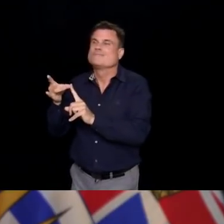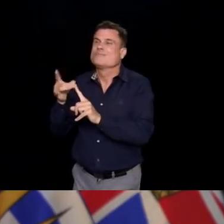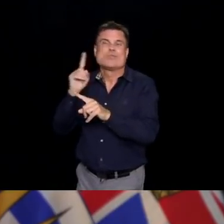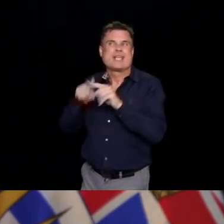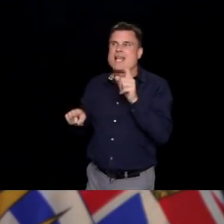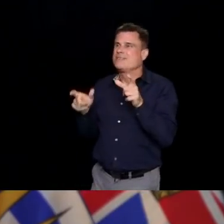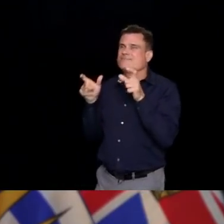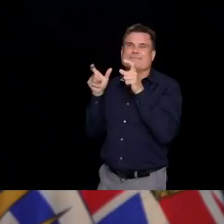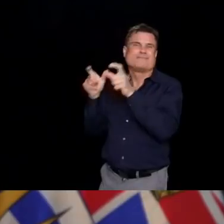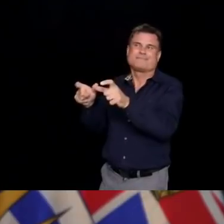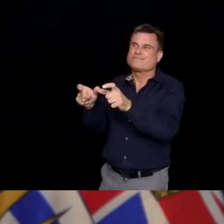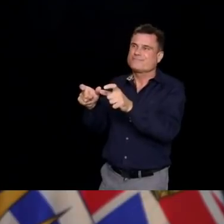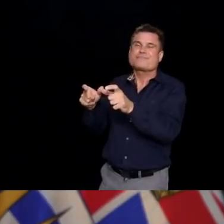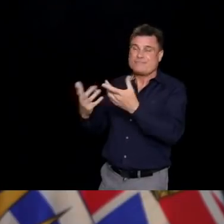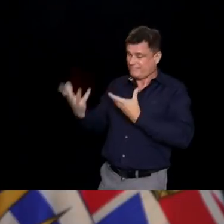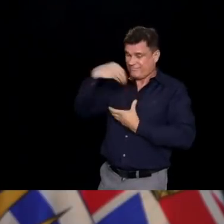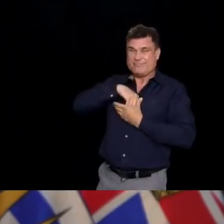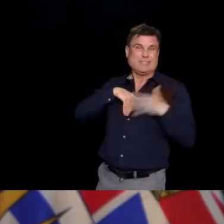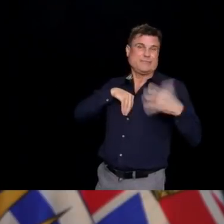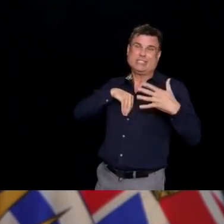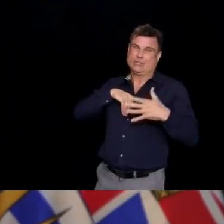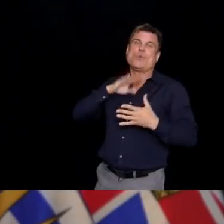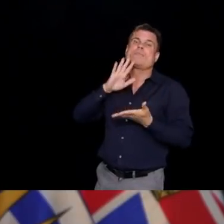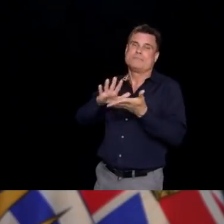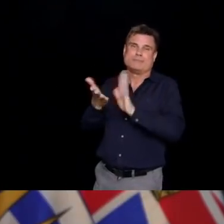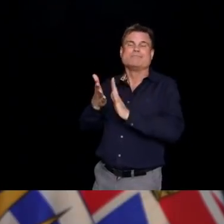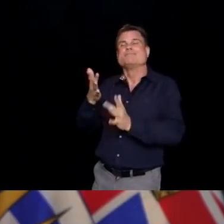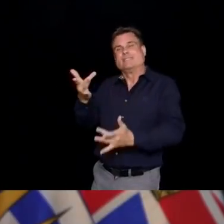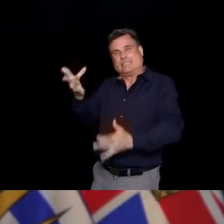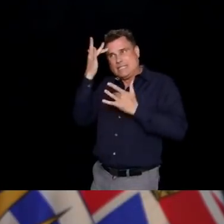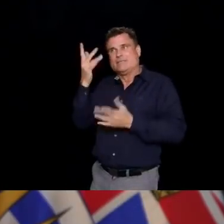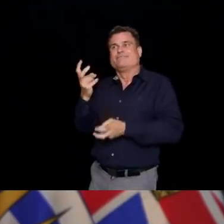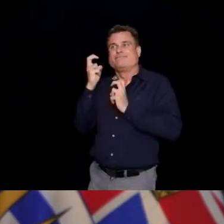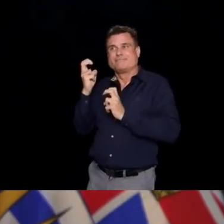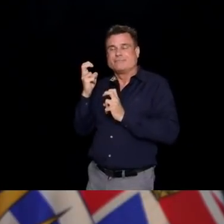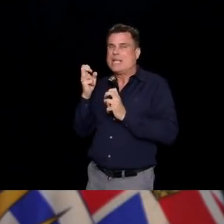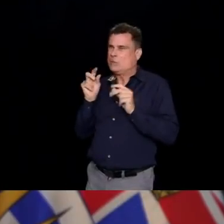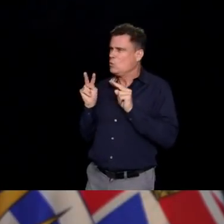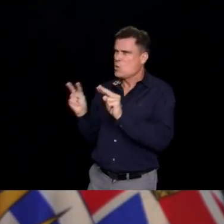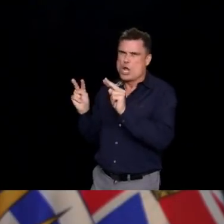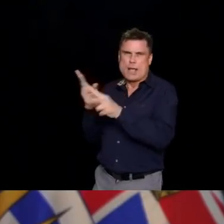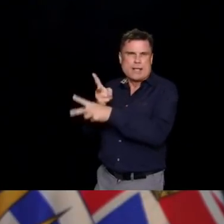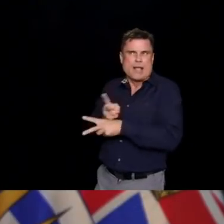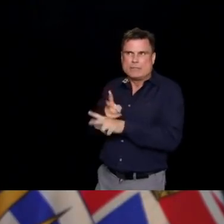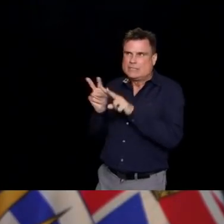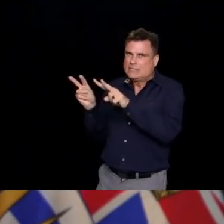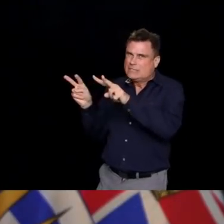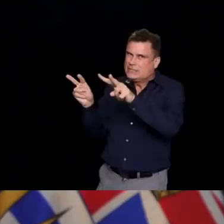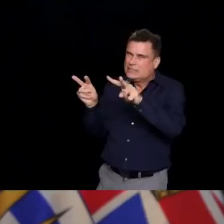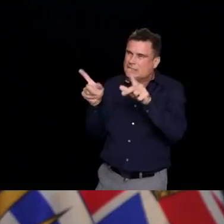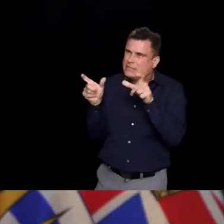and following people. As you know with this virus, once you have been exposed, there is nothing we can do to